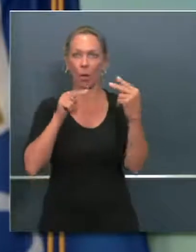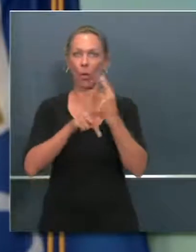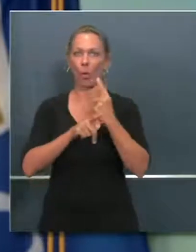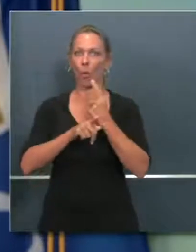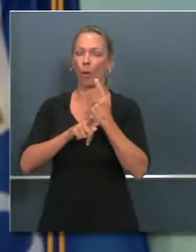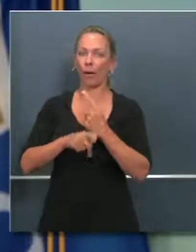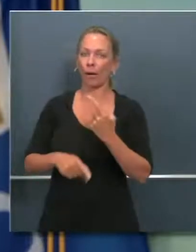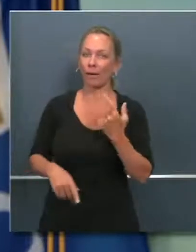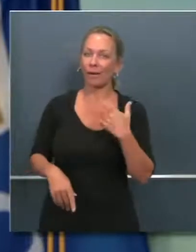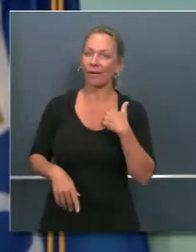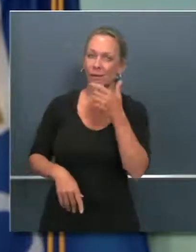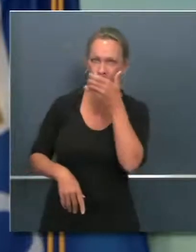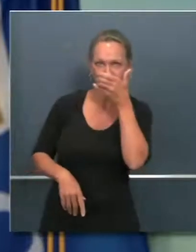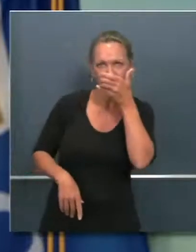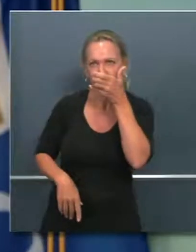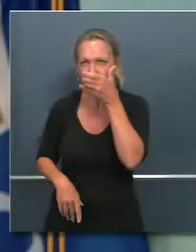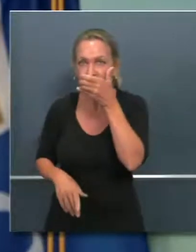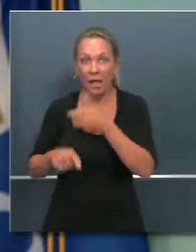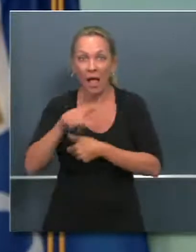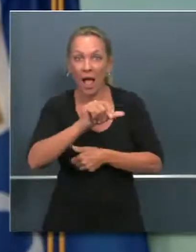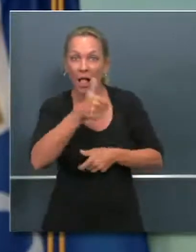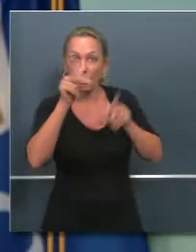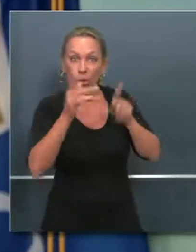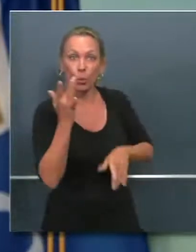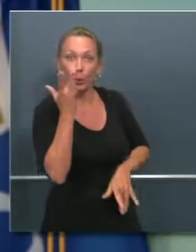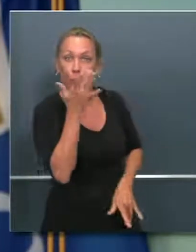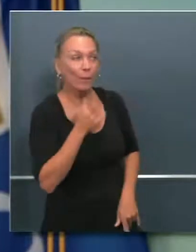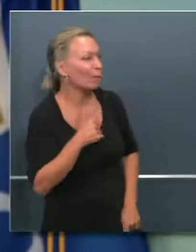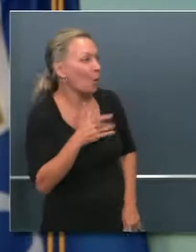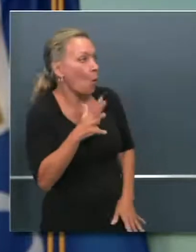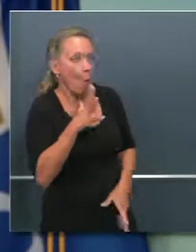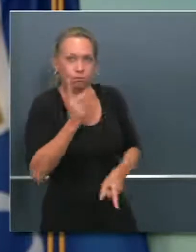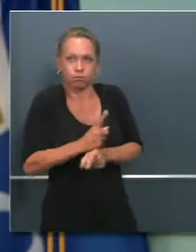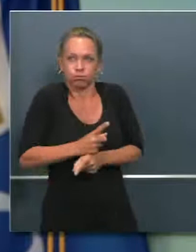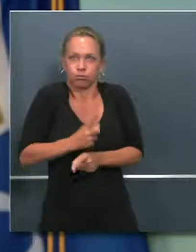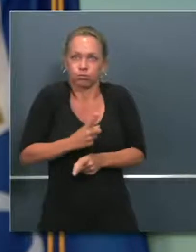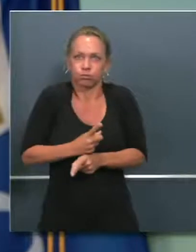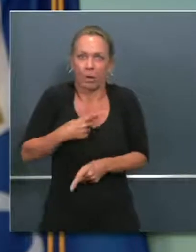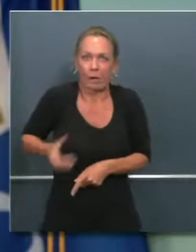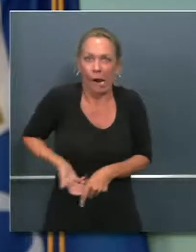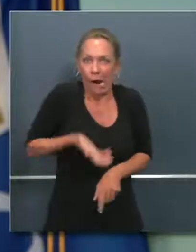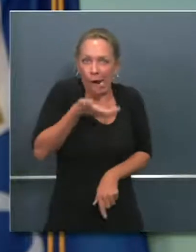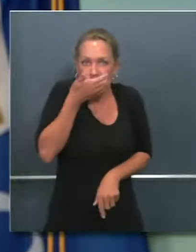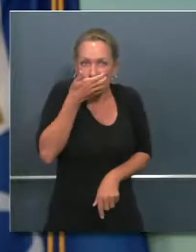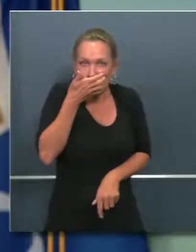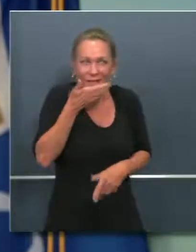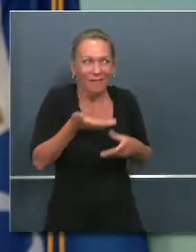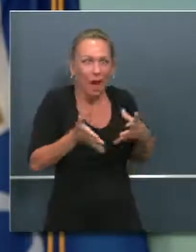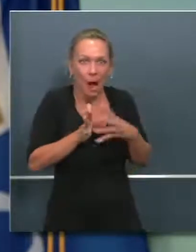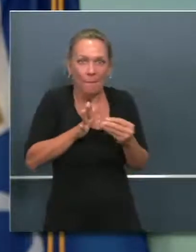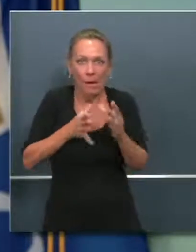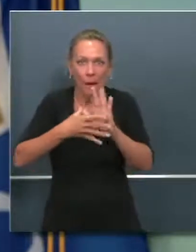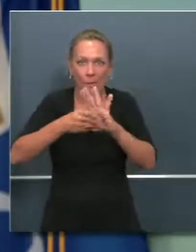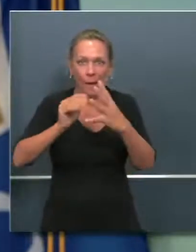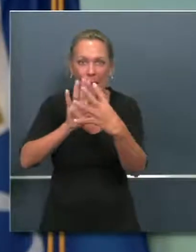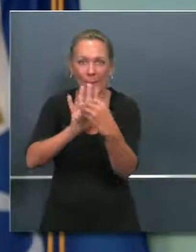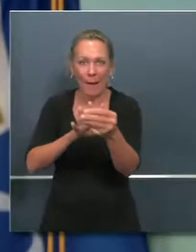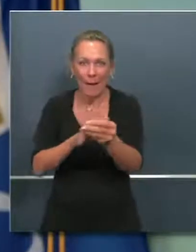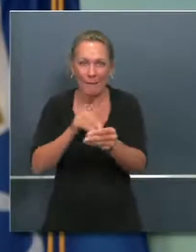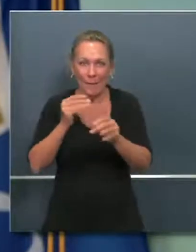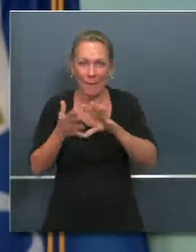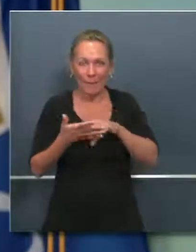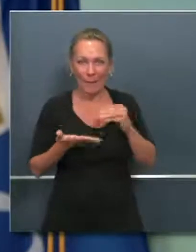more work to do final point by the way a point of personal privilege because it's important we